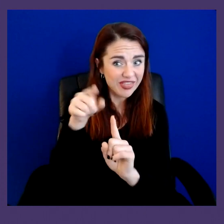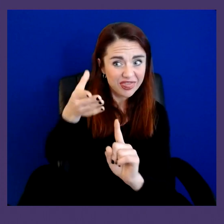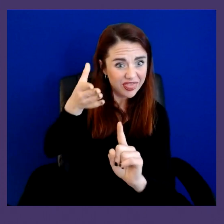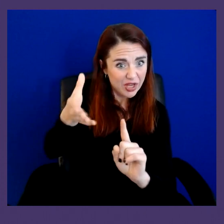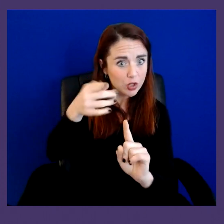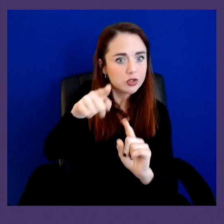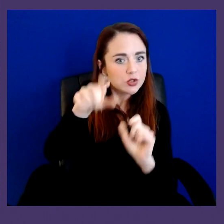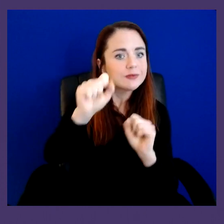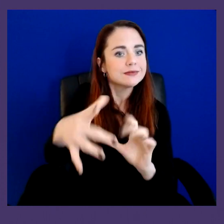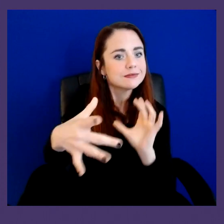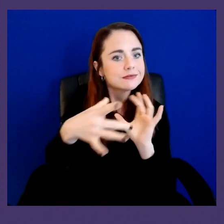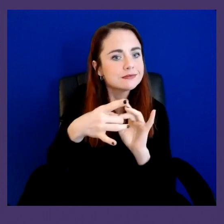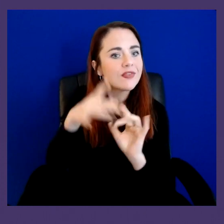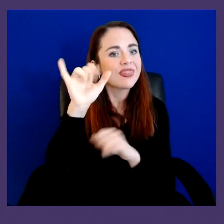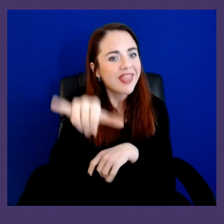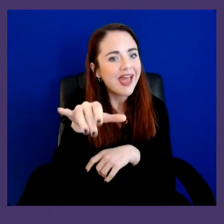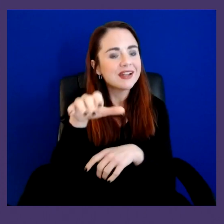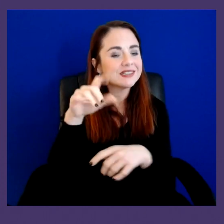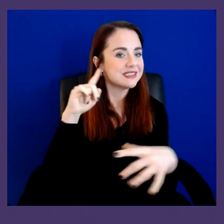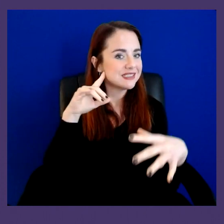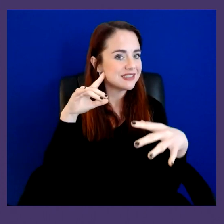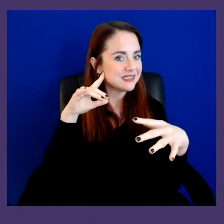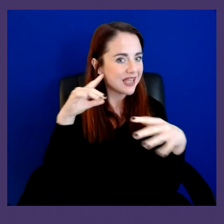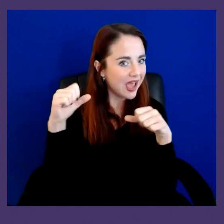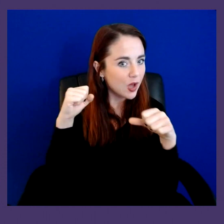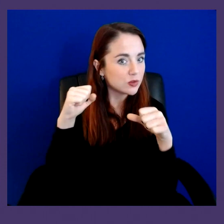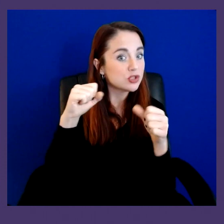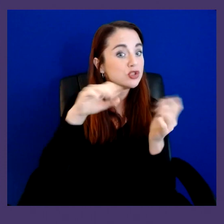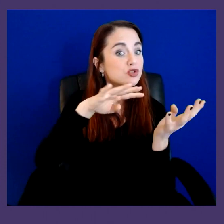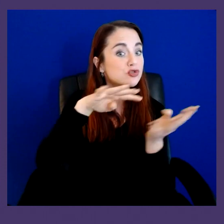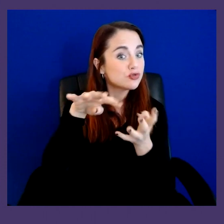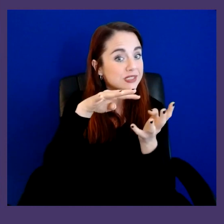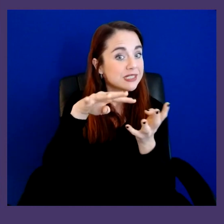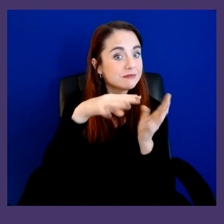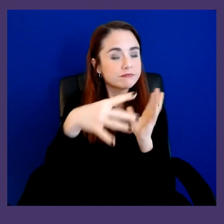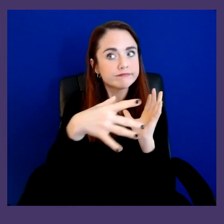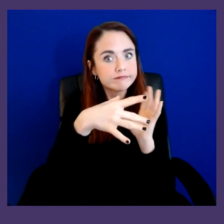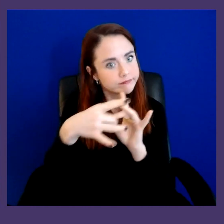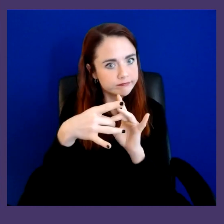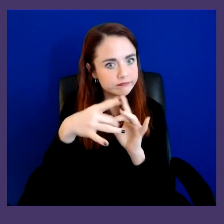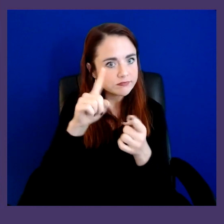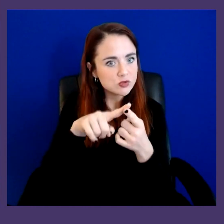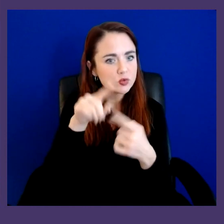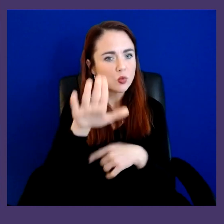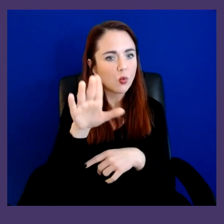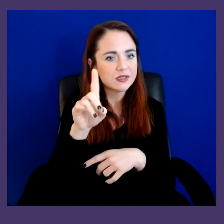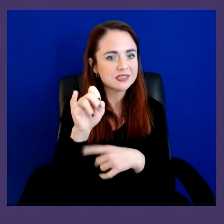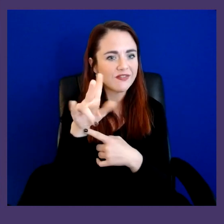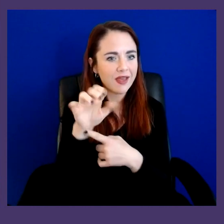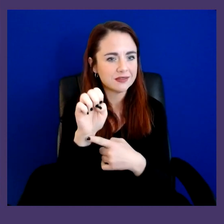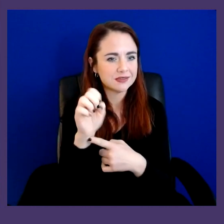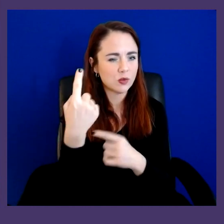that AuraCast sound stream direct to that device. One example would be if you went into